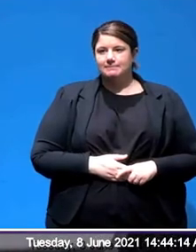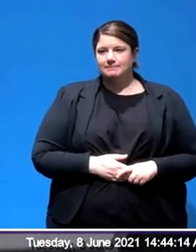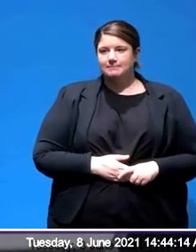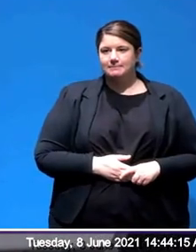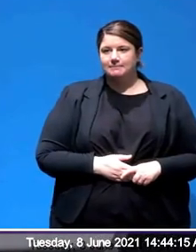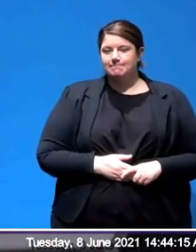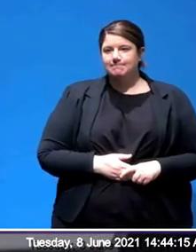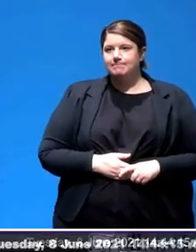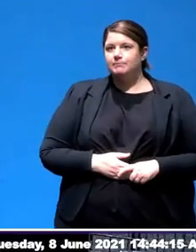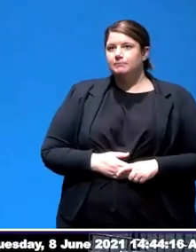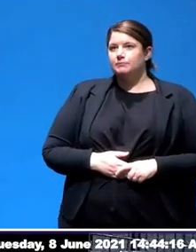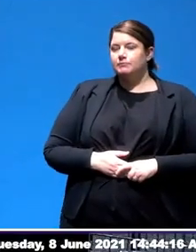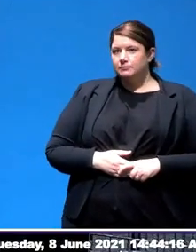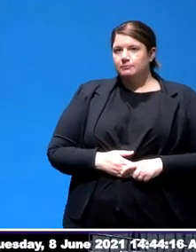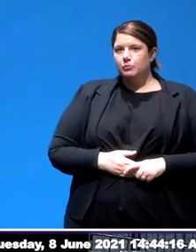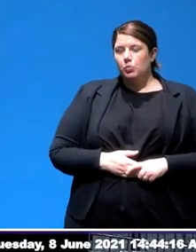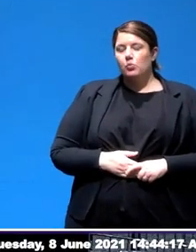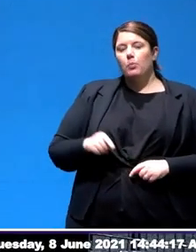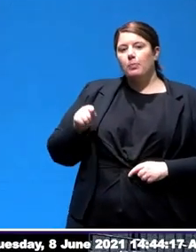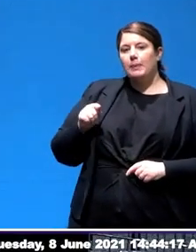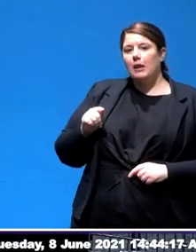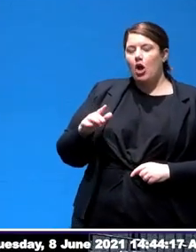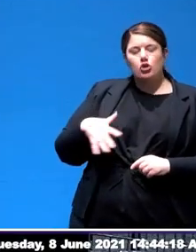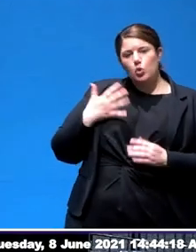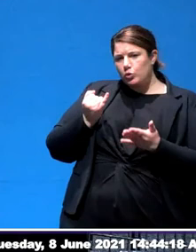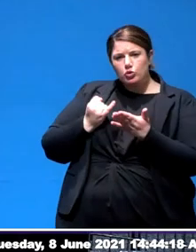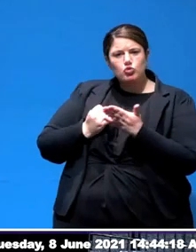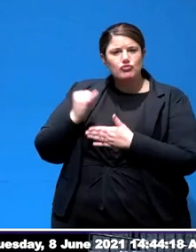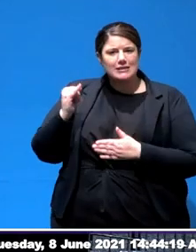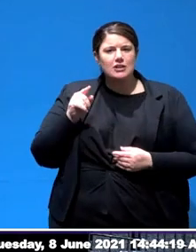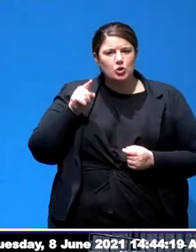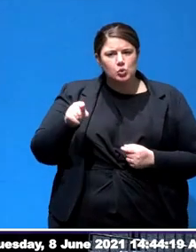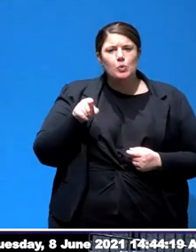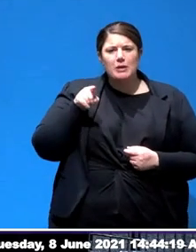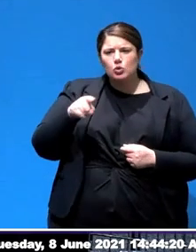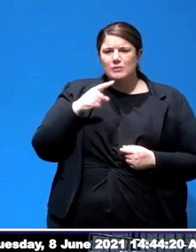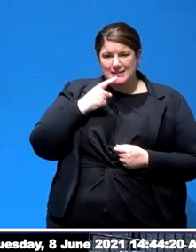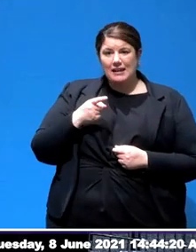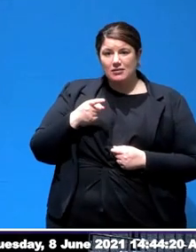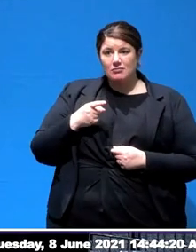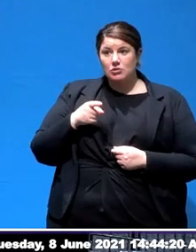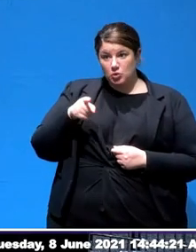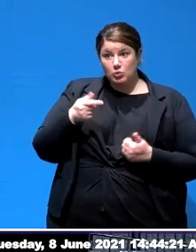You said that you --- without criticising you specifically, but you said you did know Daniel. Yes.